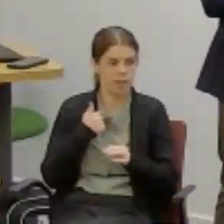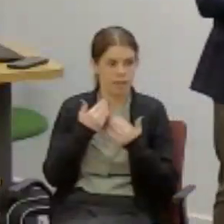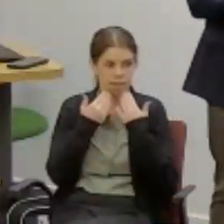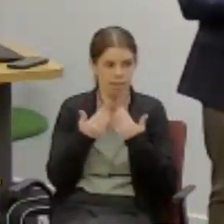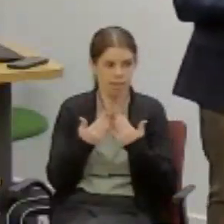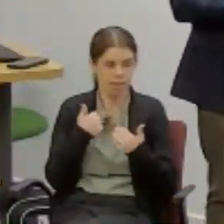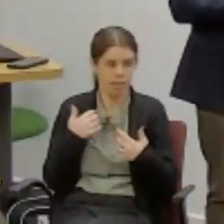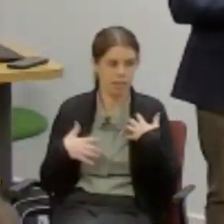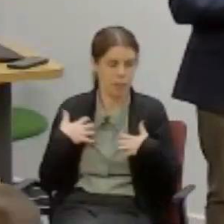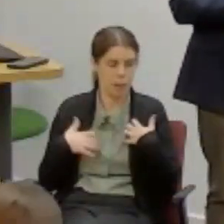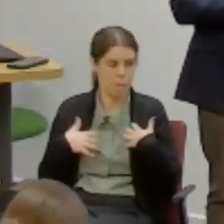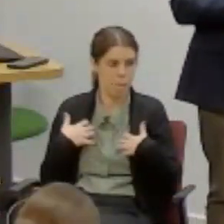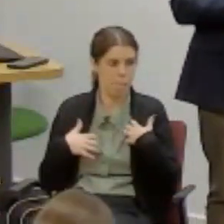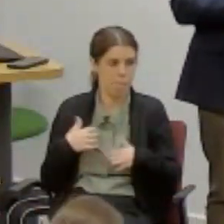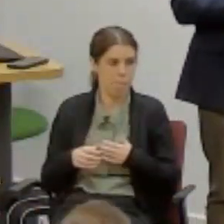I'm usually interested in. Before my question.